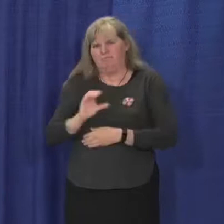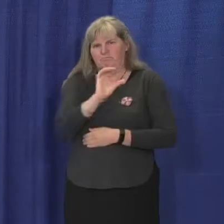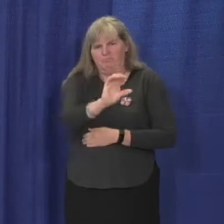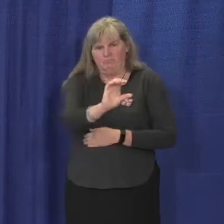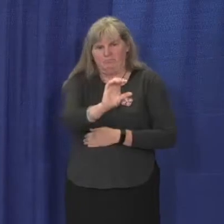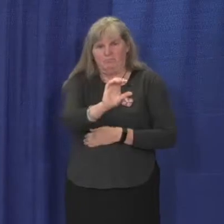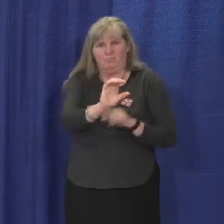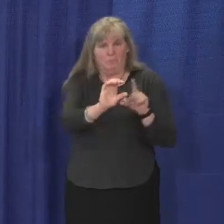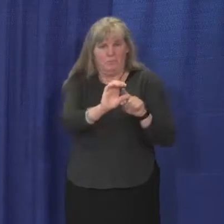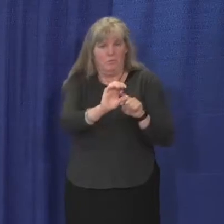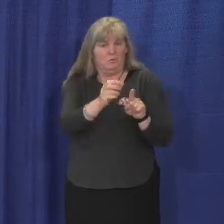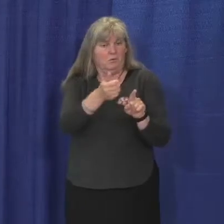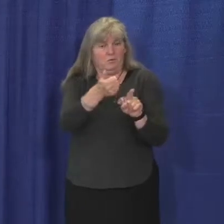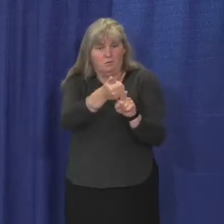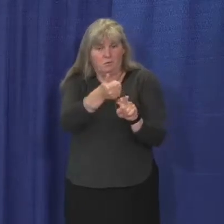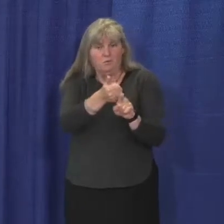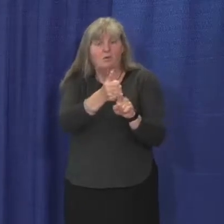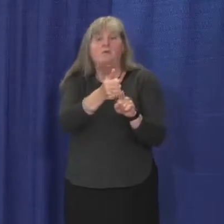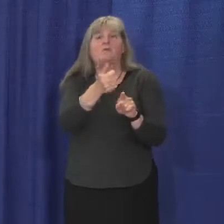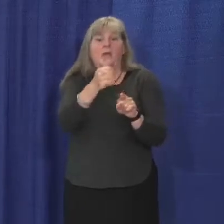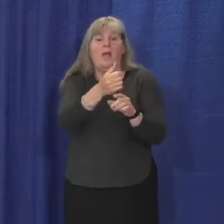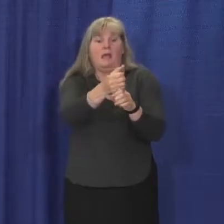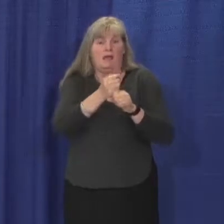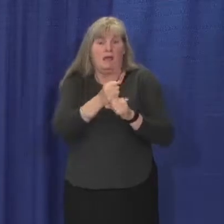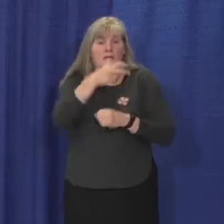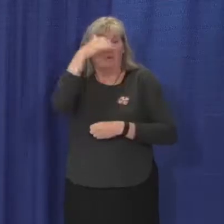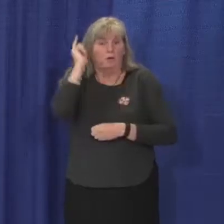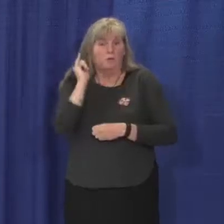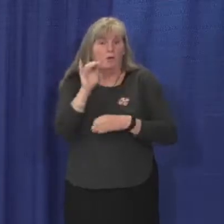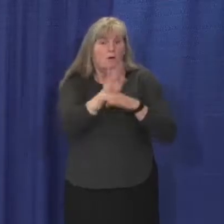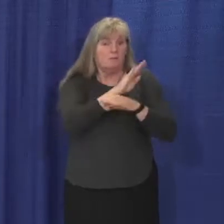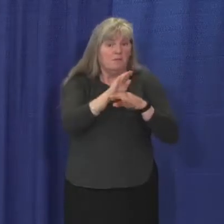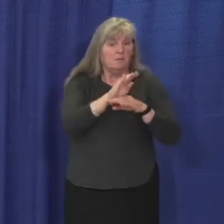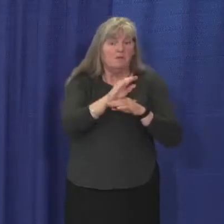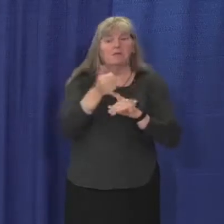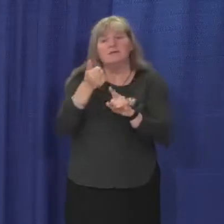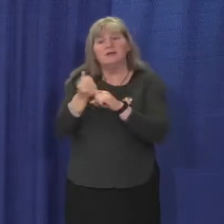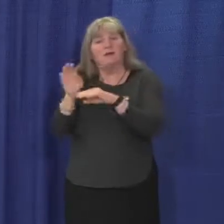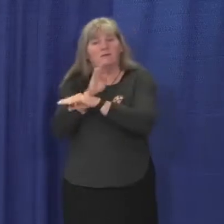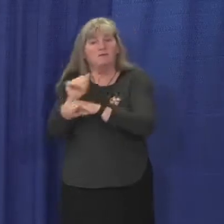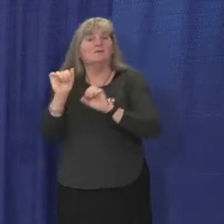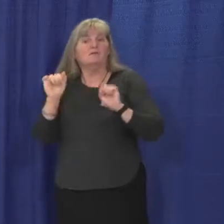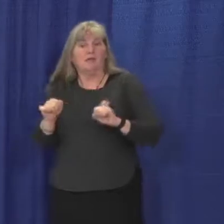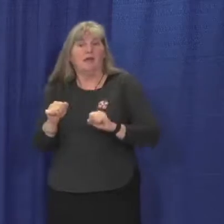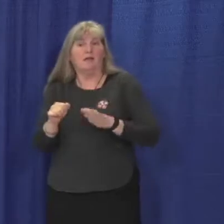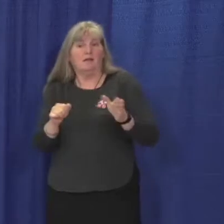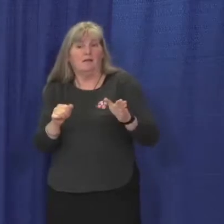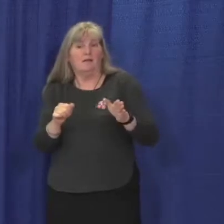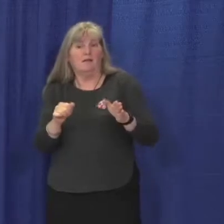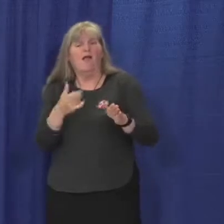program which is available to Yukon businesses and self-employed people.